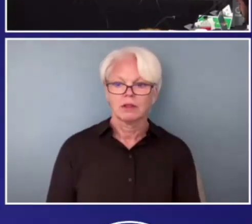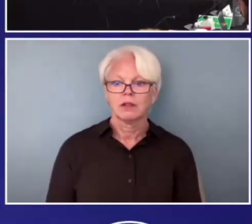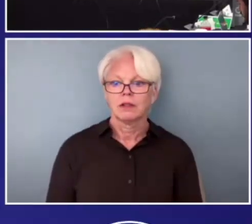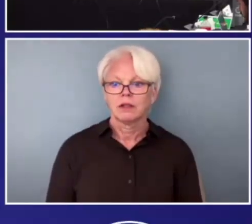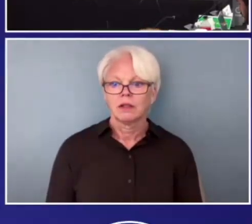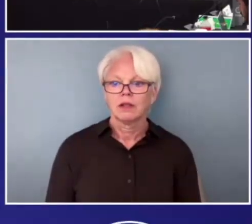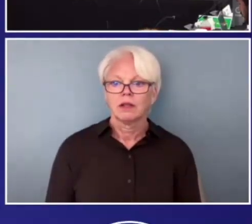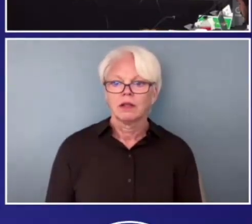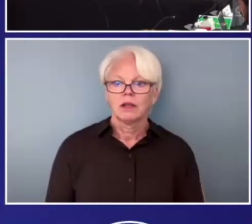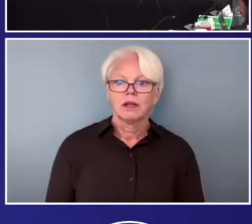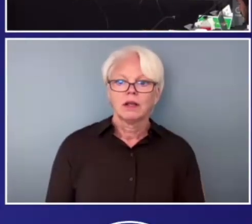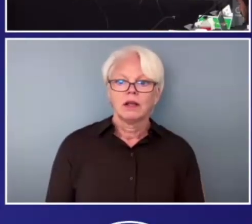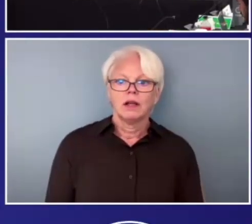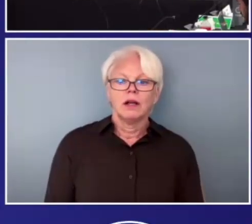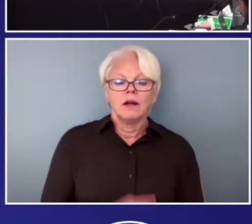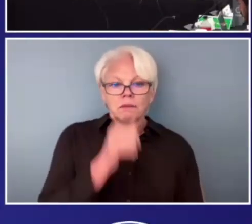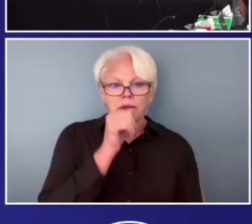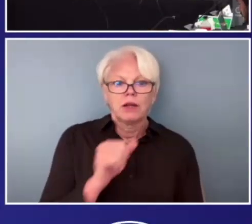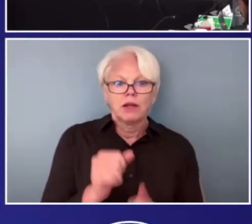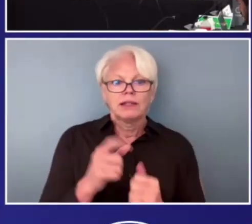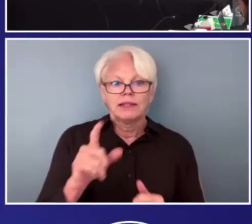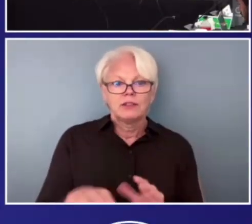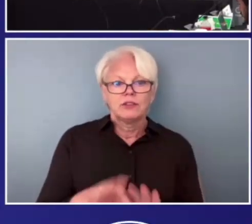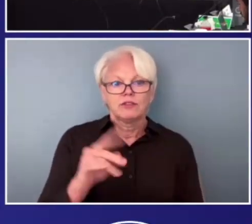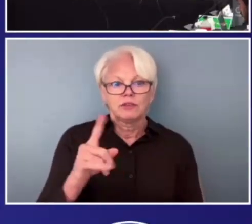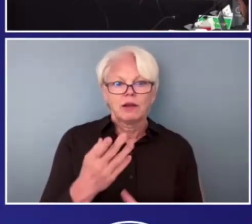Bear with me. I need to find one more piece that's on forbearances.